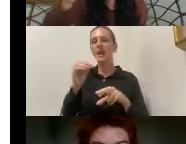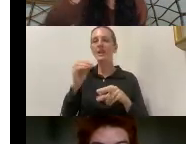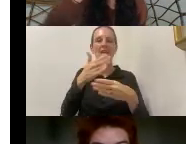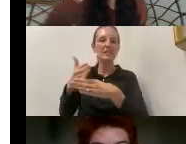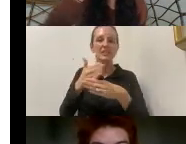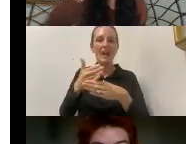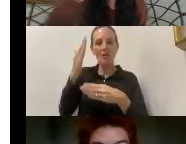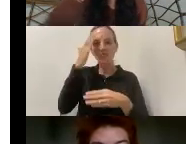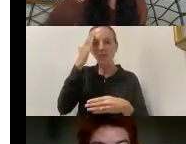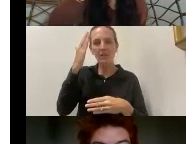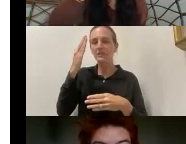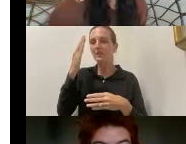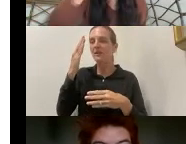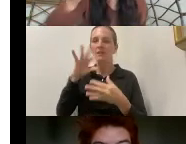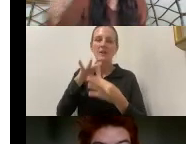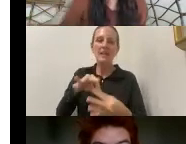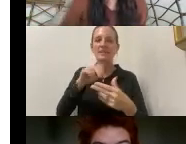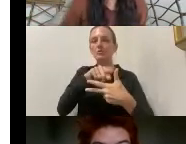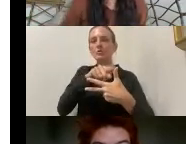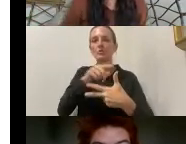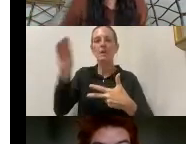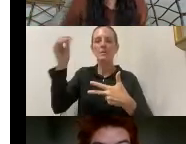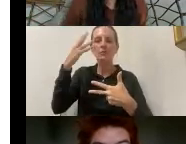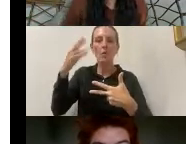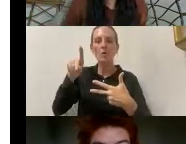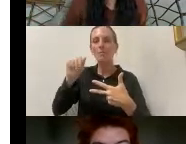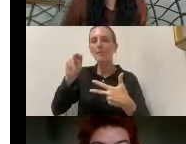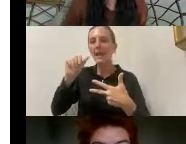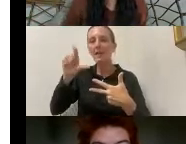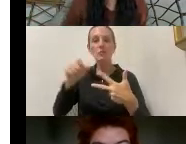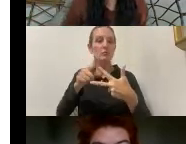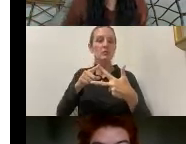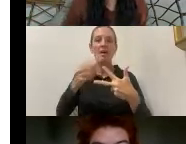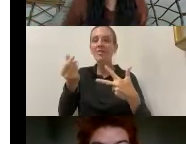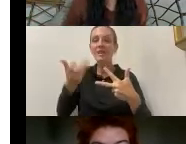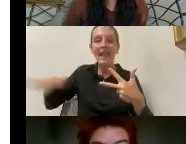the solar panels, but also the land around us and the shocking amount of food that is